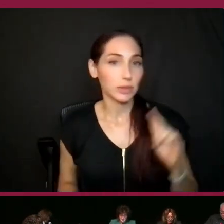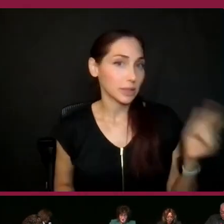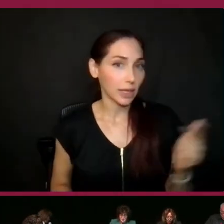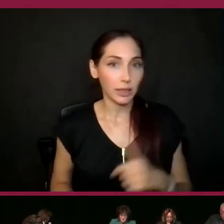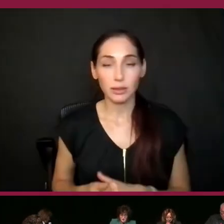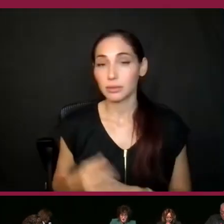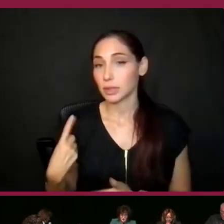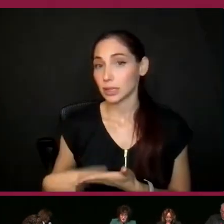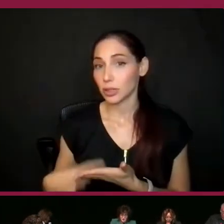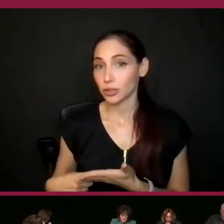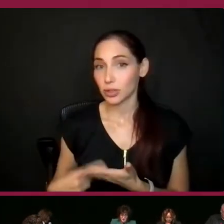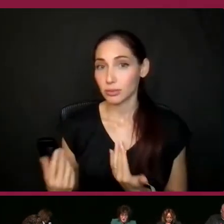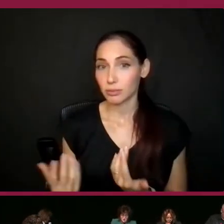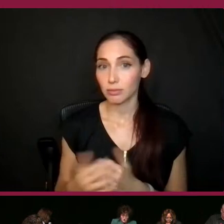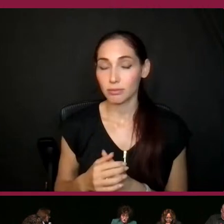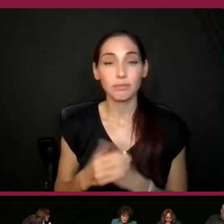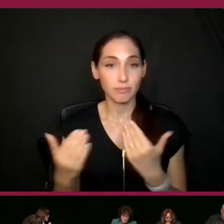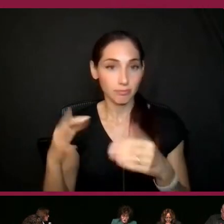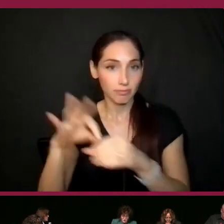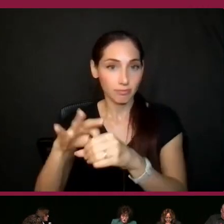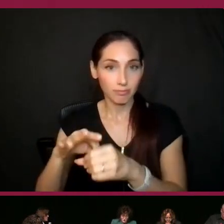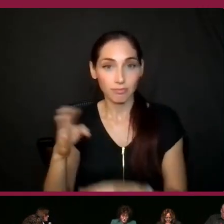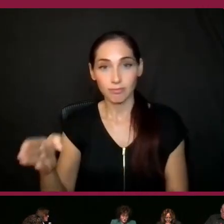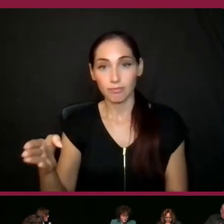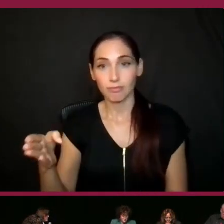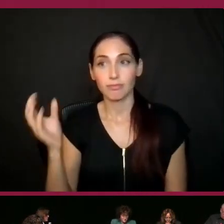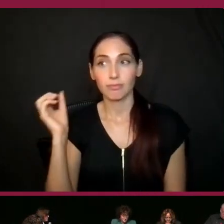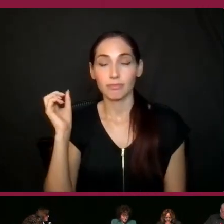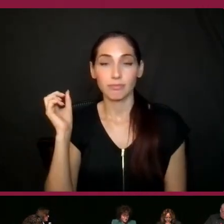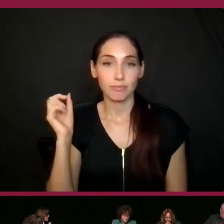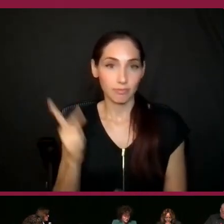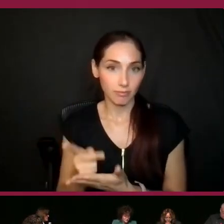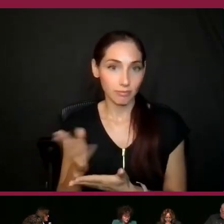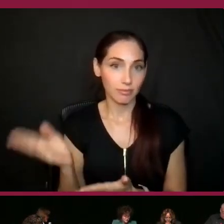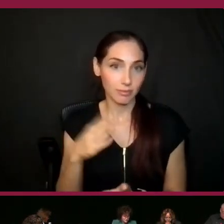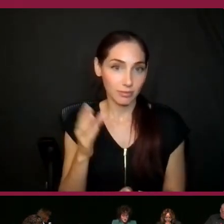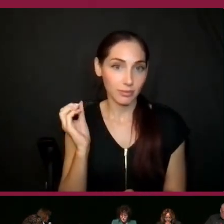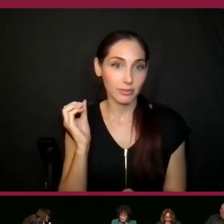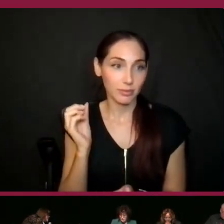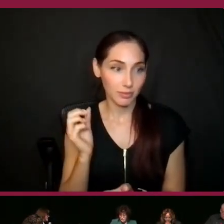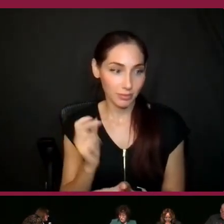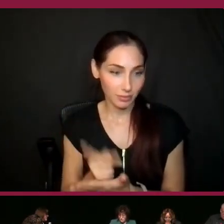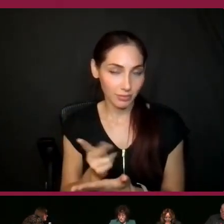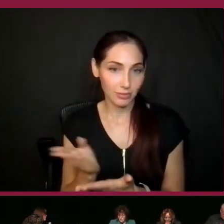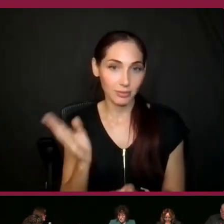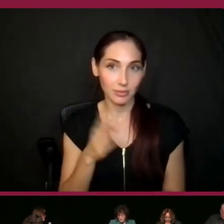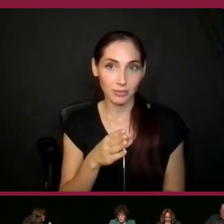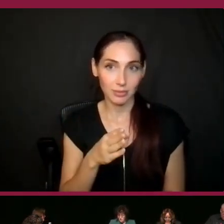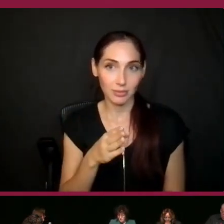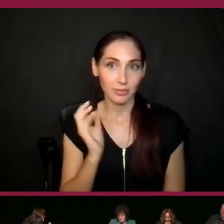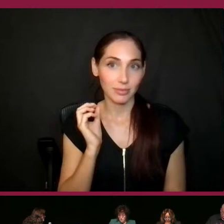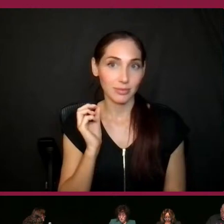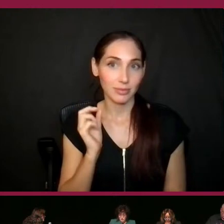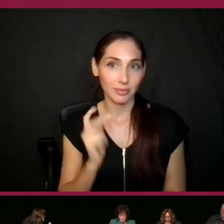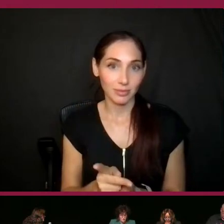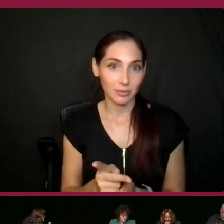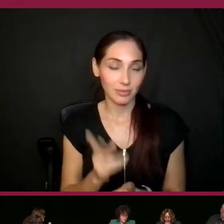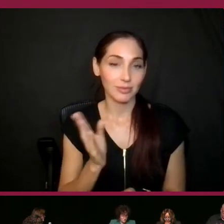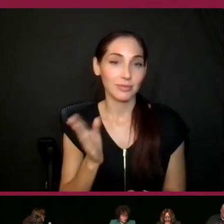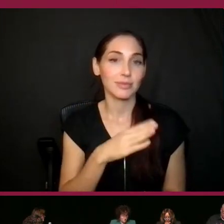Discussion? Vote. Student Trustee Rivera? Approved. Trustee Gaines? Approved. Trustee Rives? Aye. Trustee Buffalo? Yes.